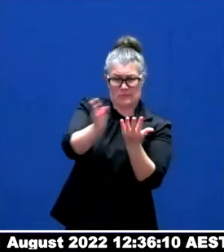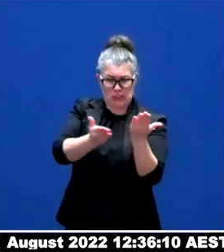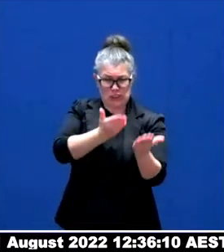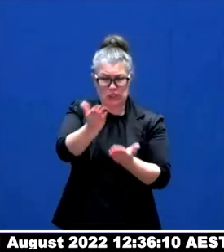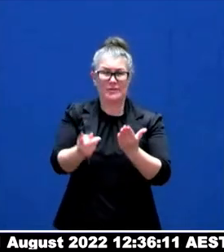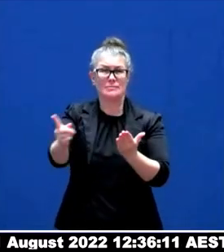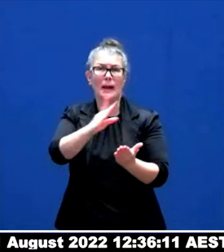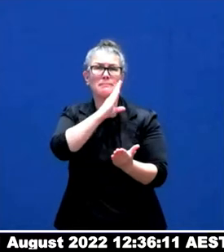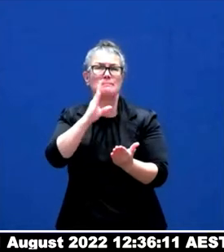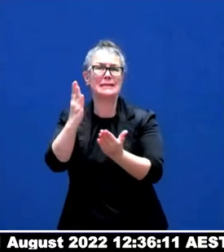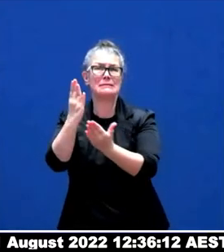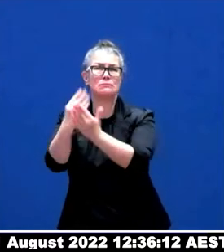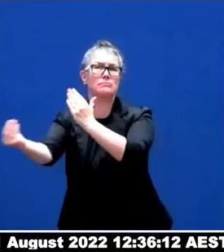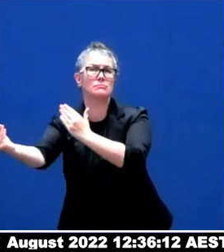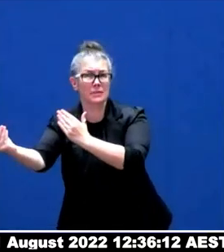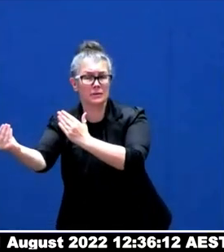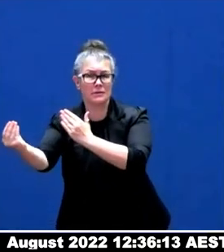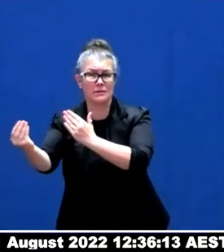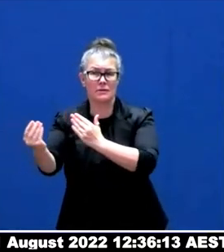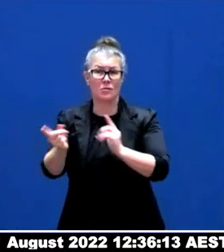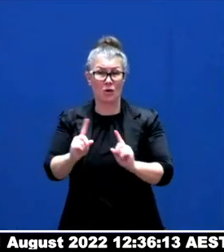Department being the place of last resort?